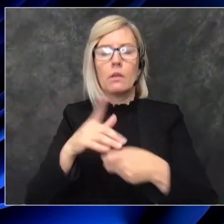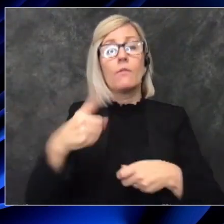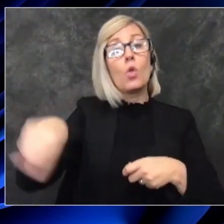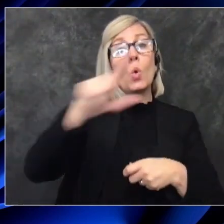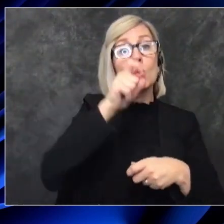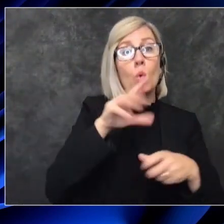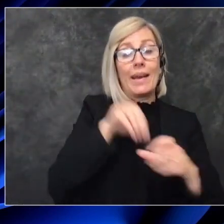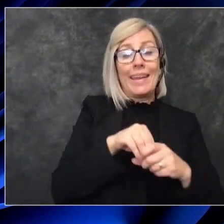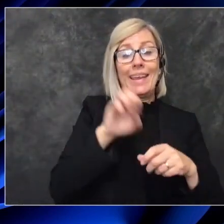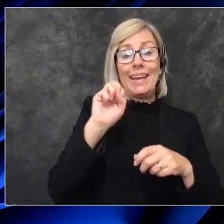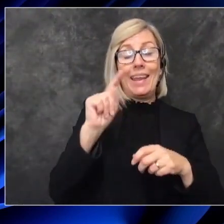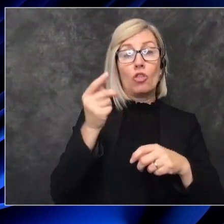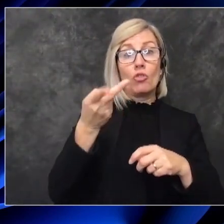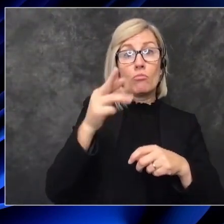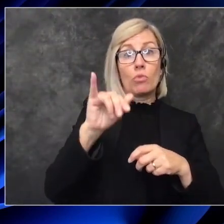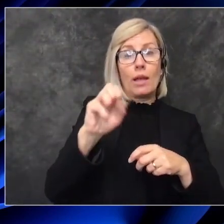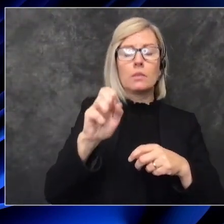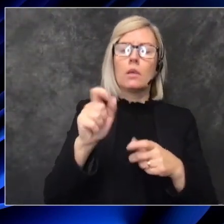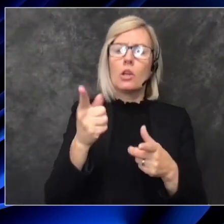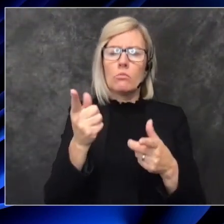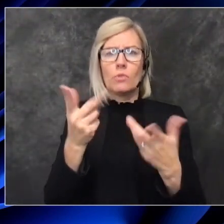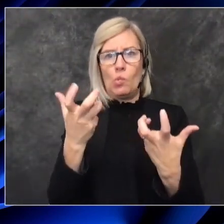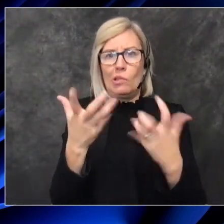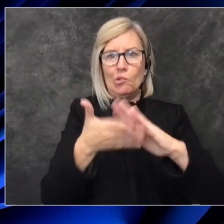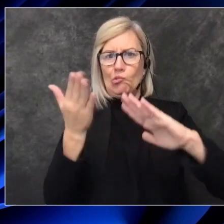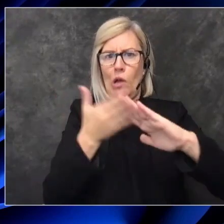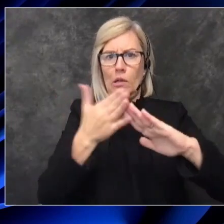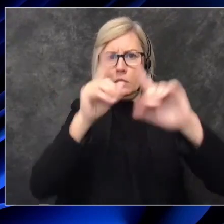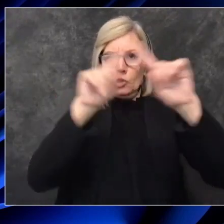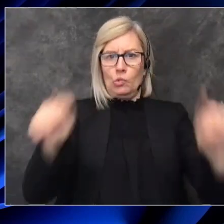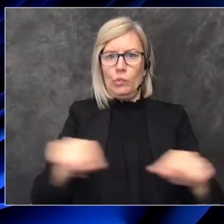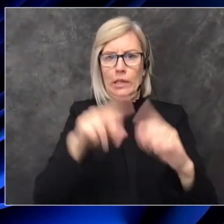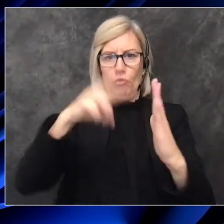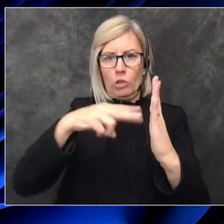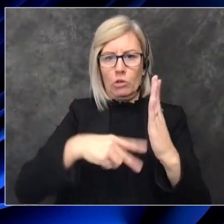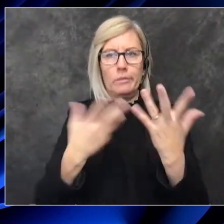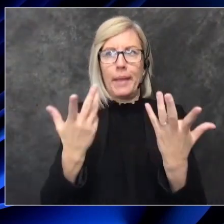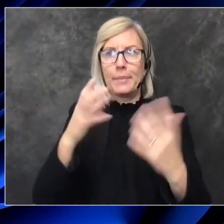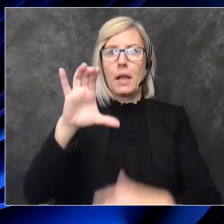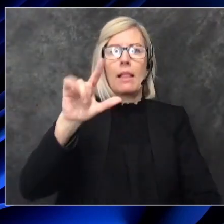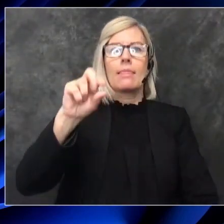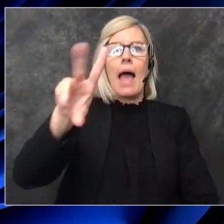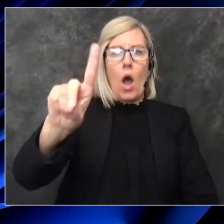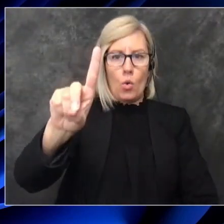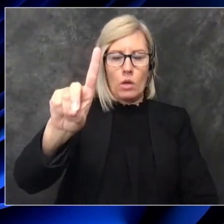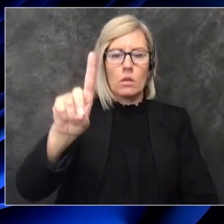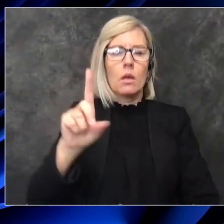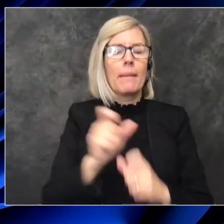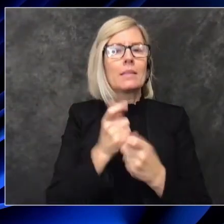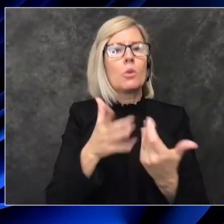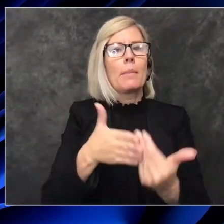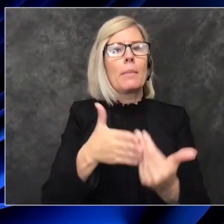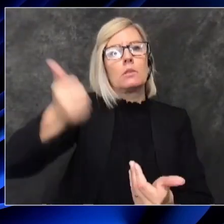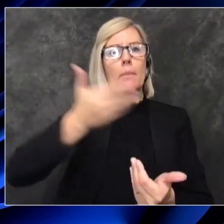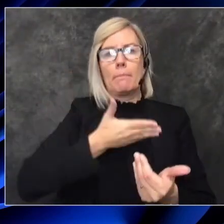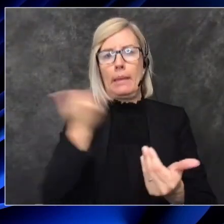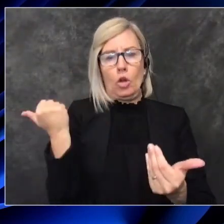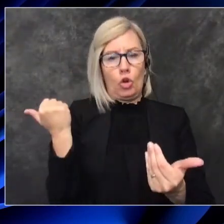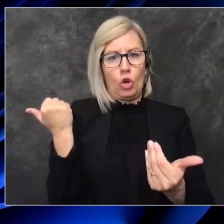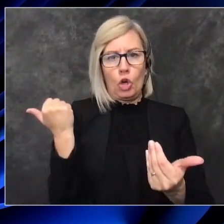screen reader in a certain app across. Basically cloud, it makes it so much better and I would really encourage you to check out